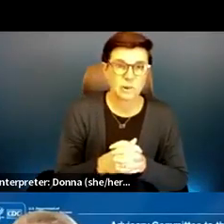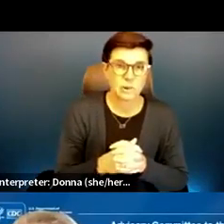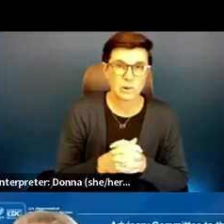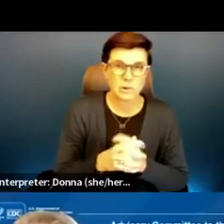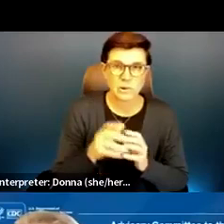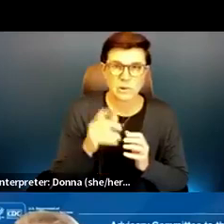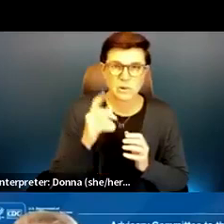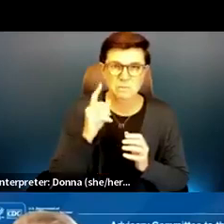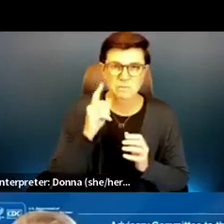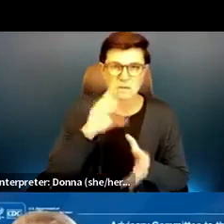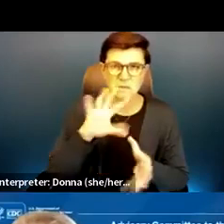One, two, three.